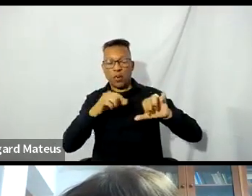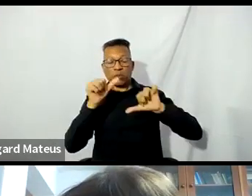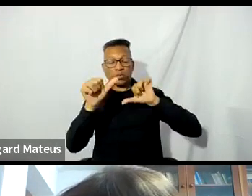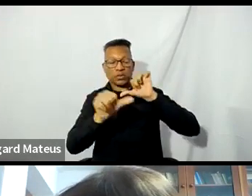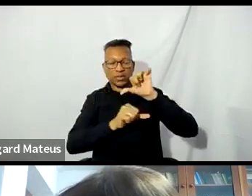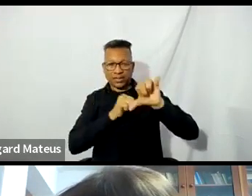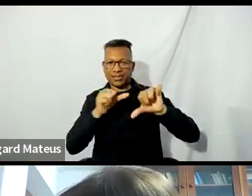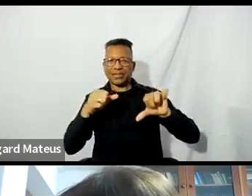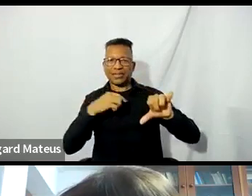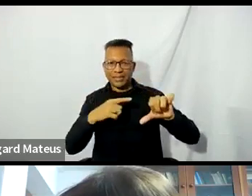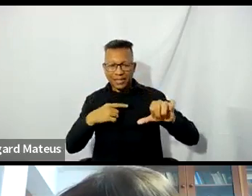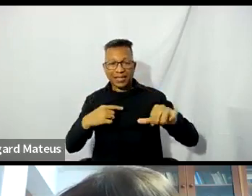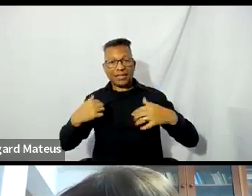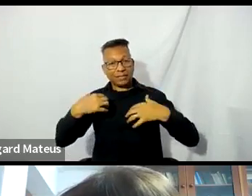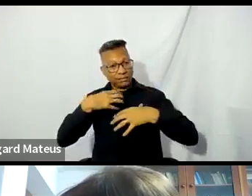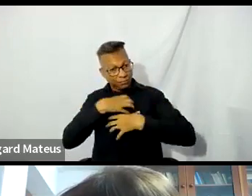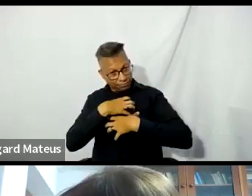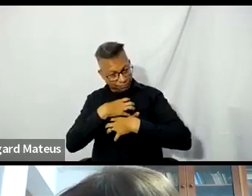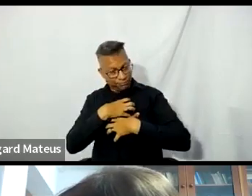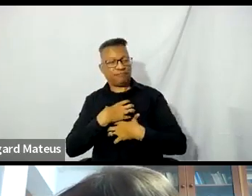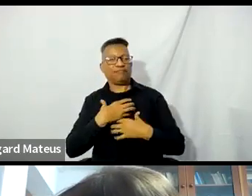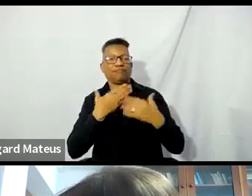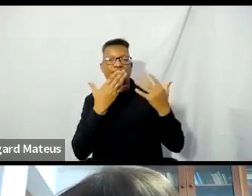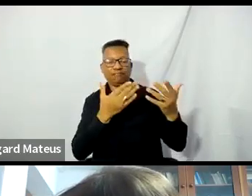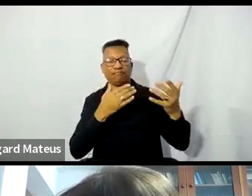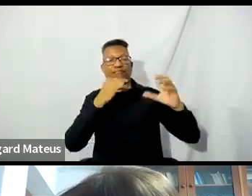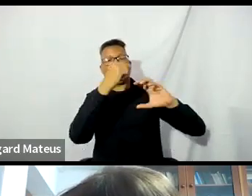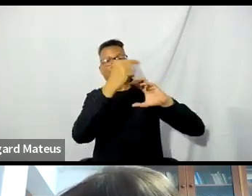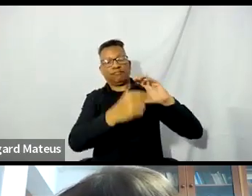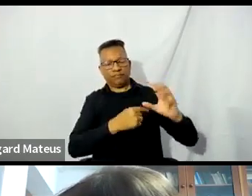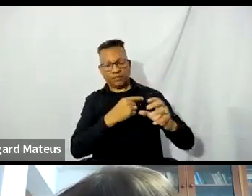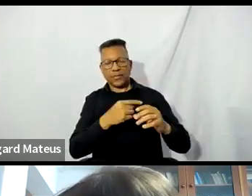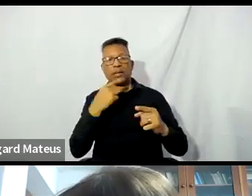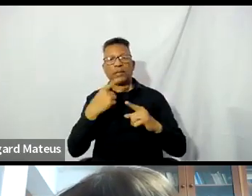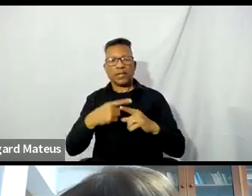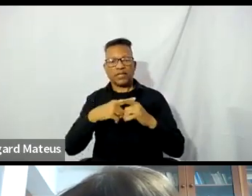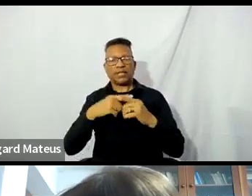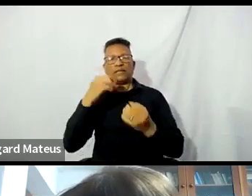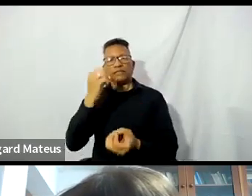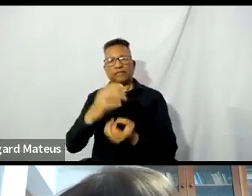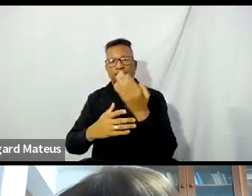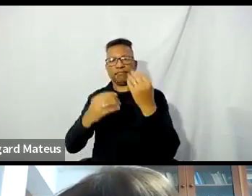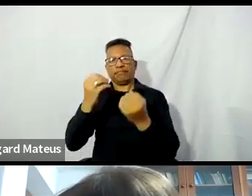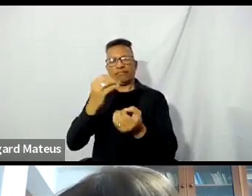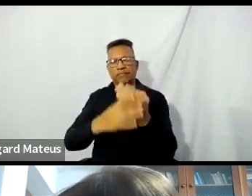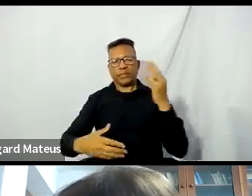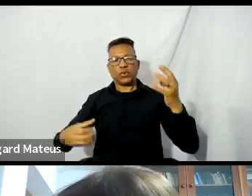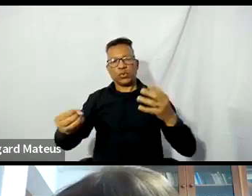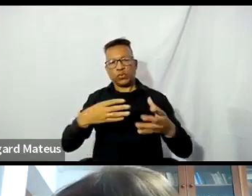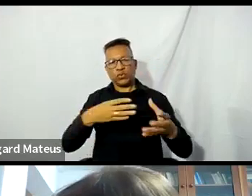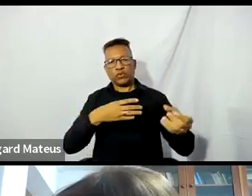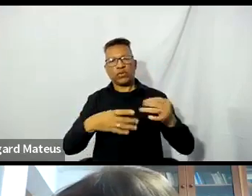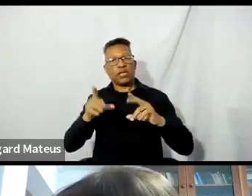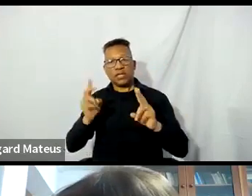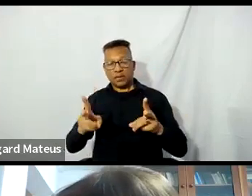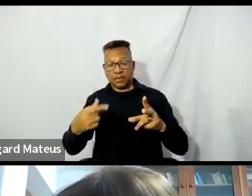in that in that process. Yeah in that process process. i'm creating something I'm creating something new every time time I act every time you